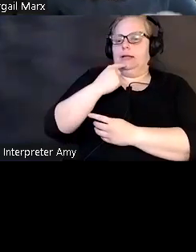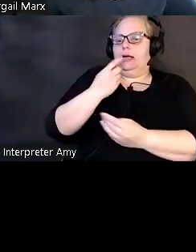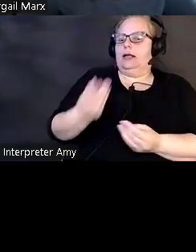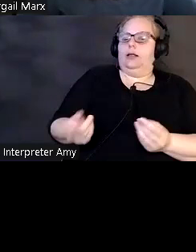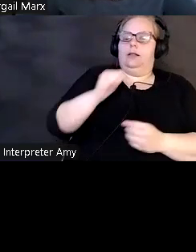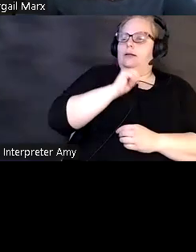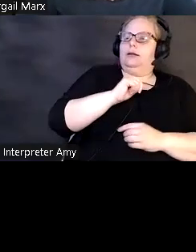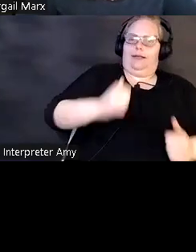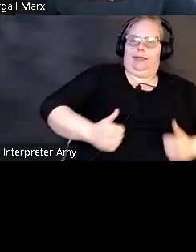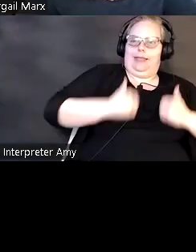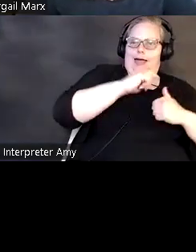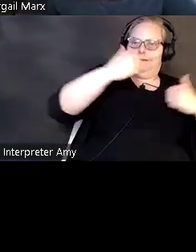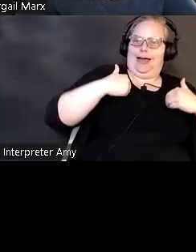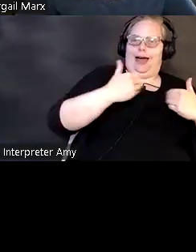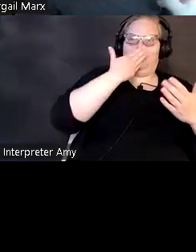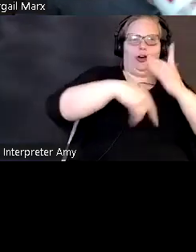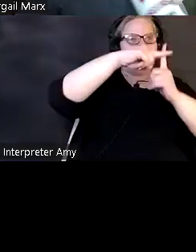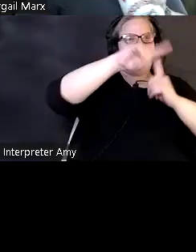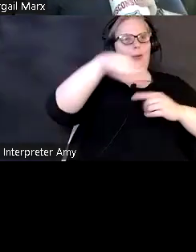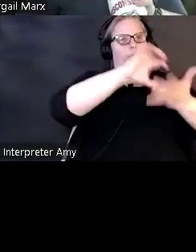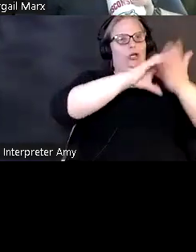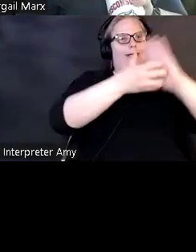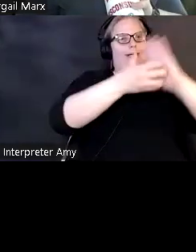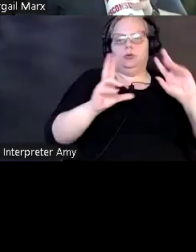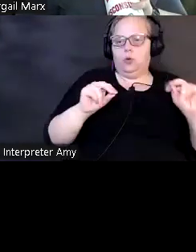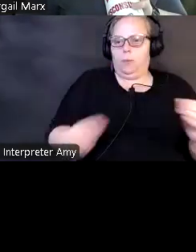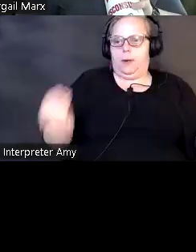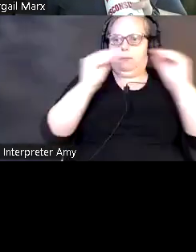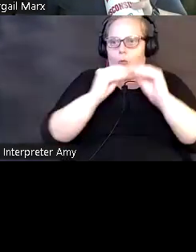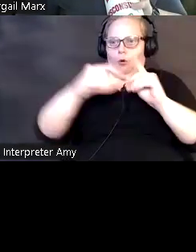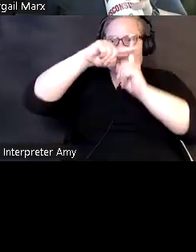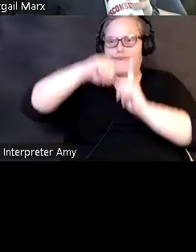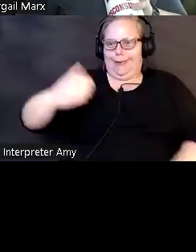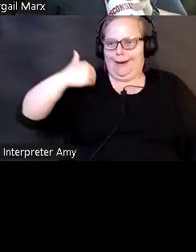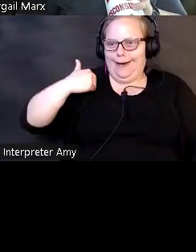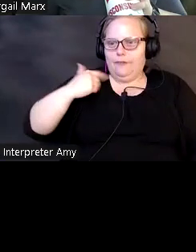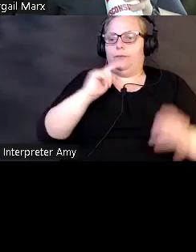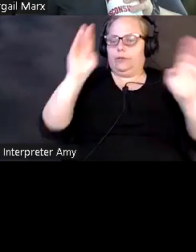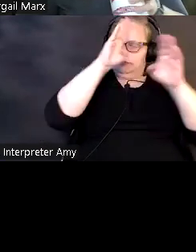We often focus on some of like the basic AAC, like requests, requesting food,